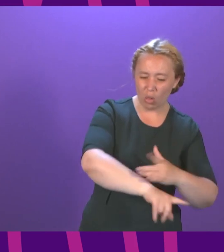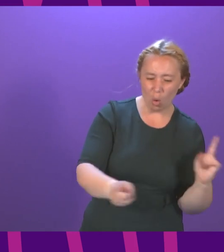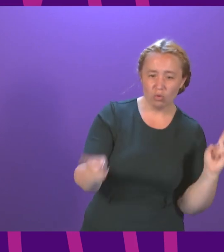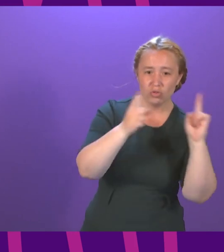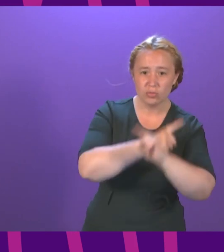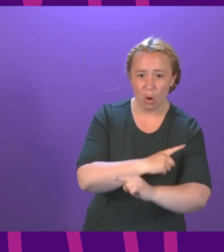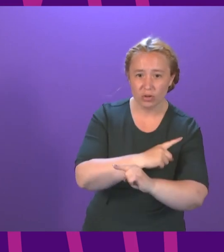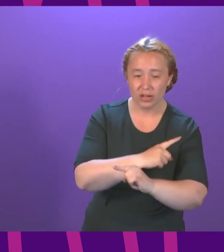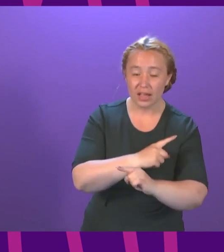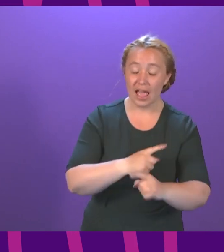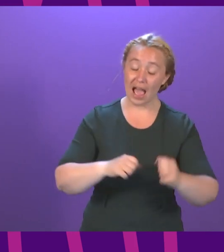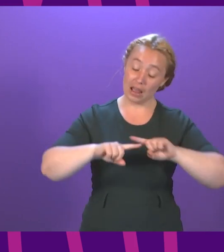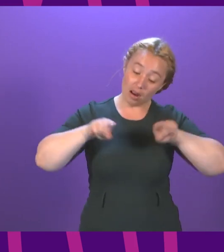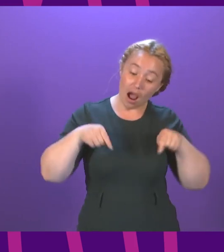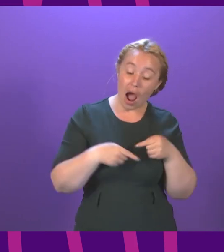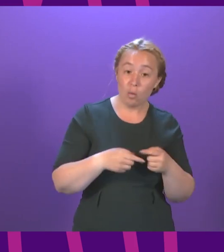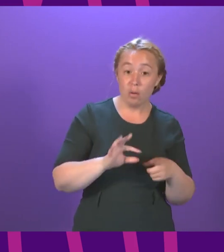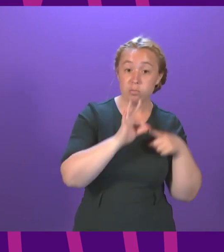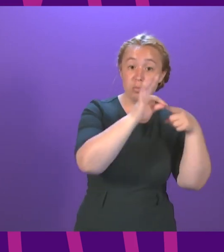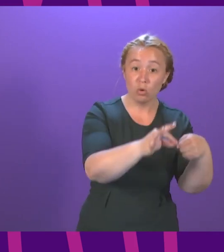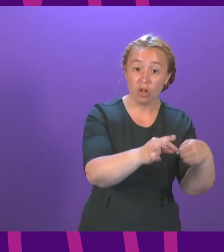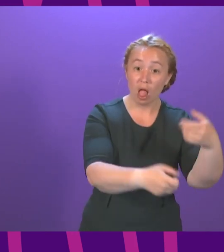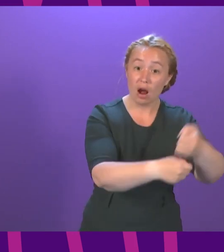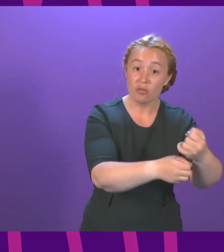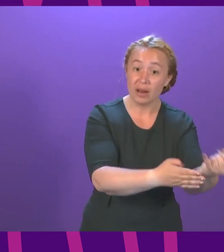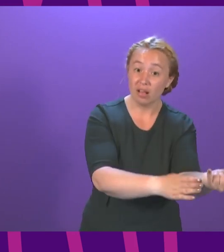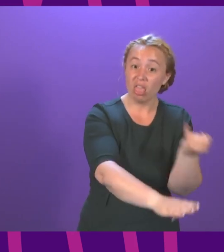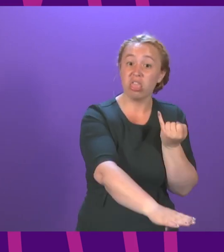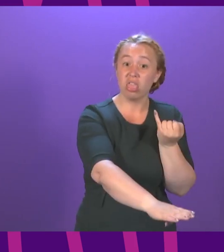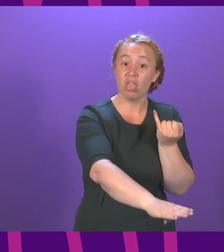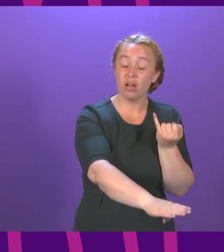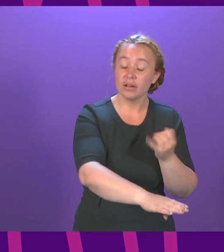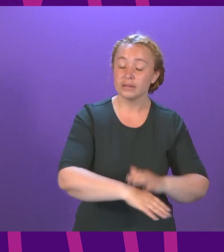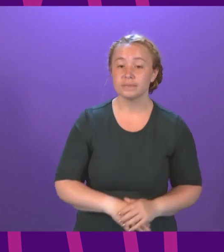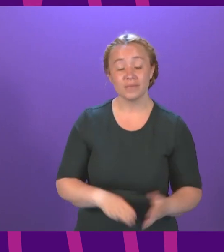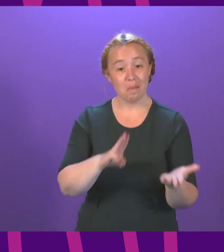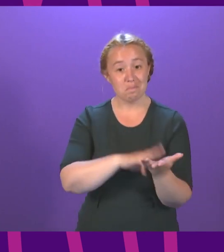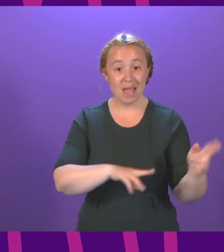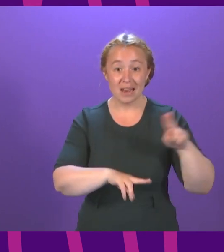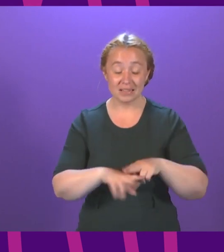our proposals for a network of long Covid clinics. Parents are still anxiously waiting